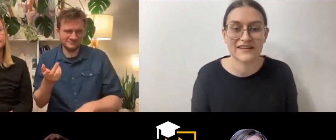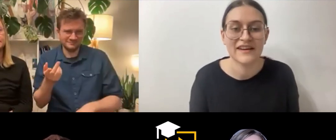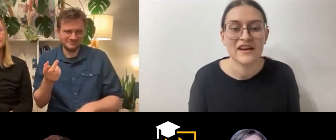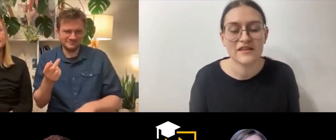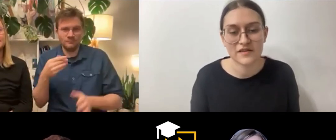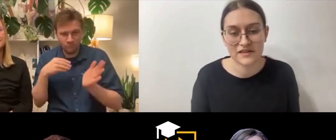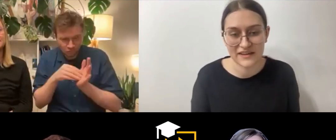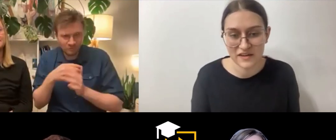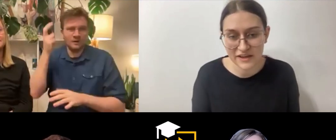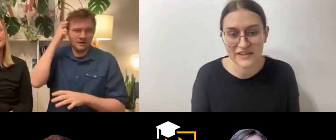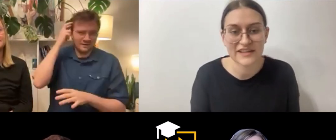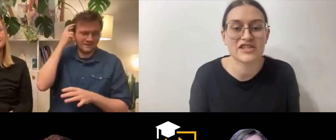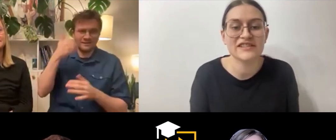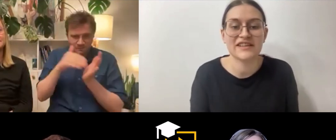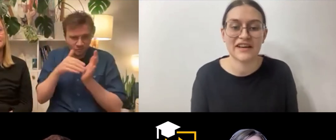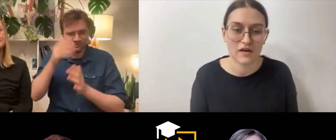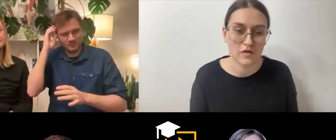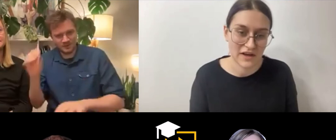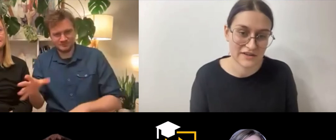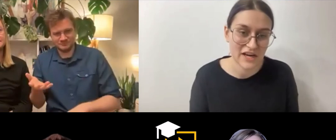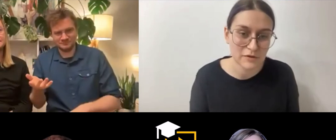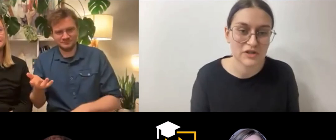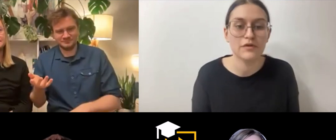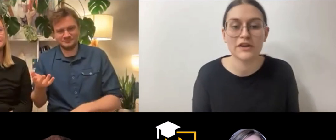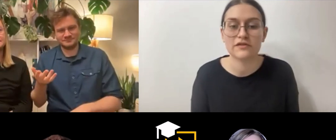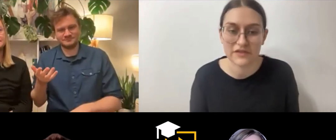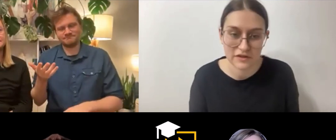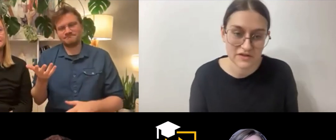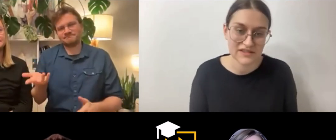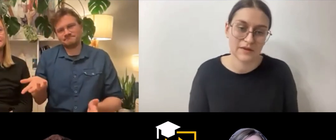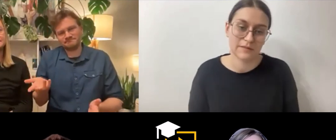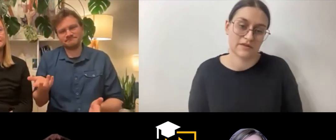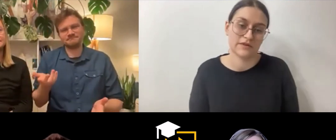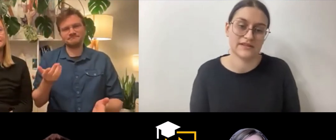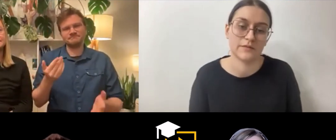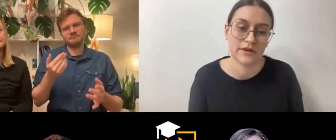A tool, like glasses. If I need it, I use it. If not, I remove it.